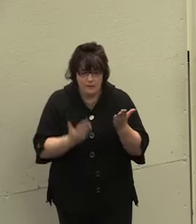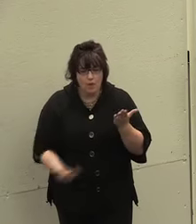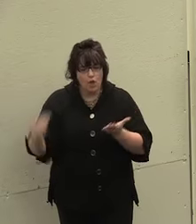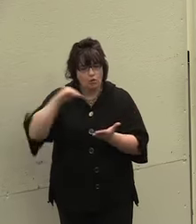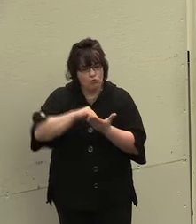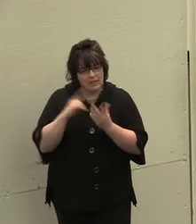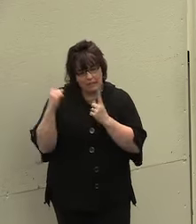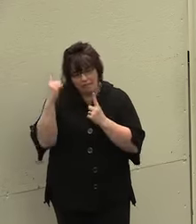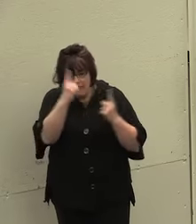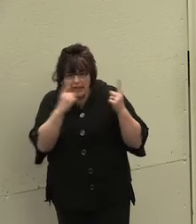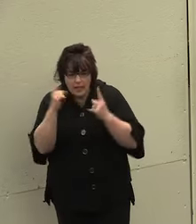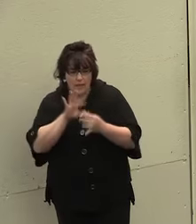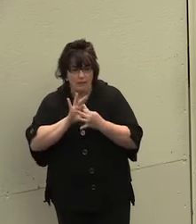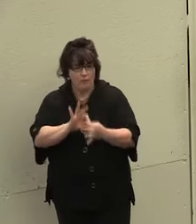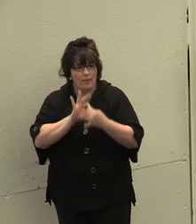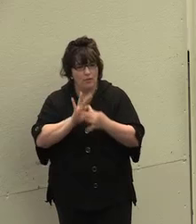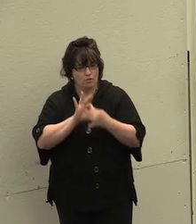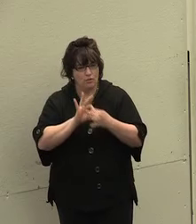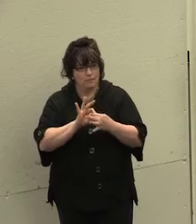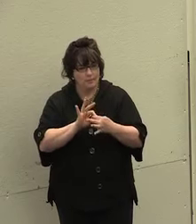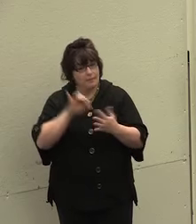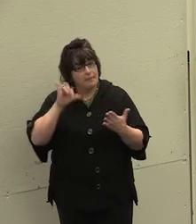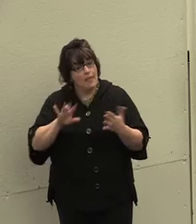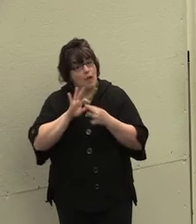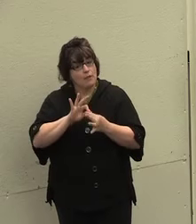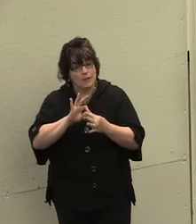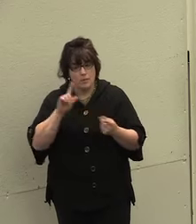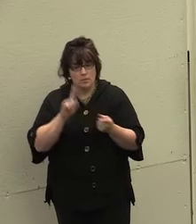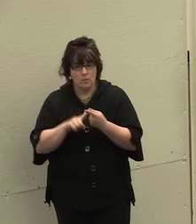of the relationship to questions of furniture,